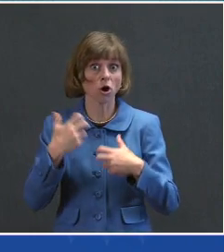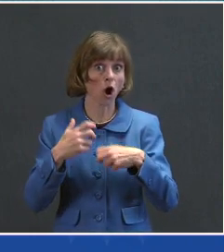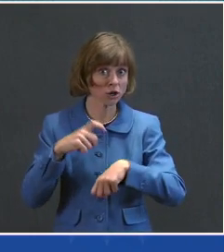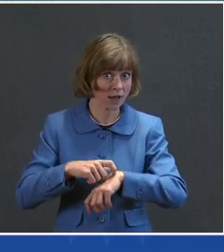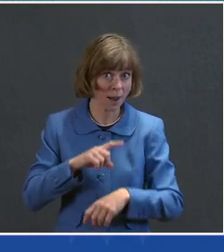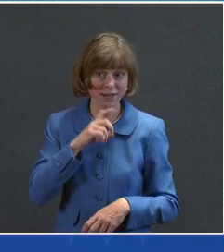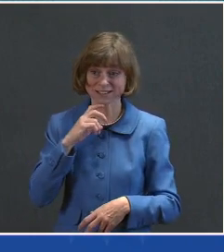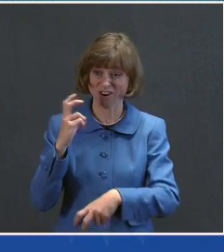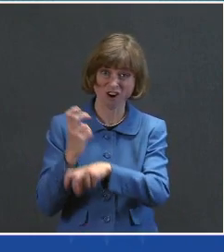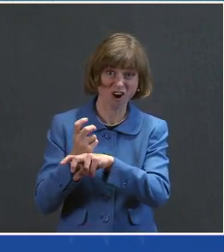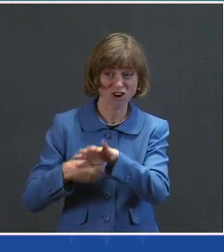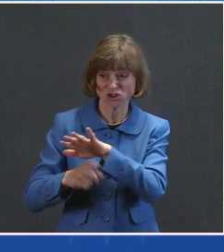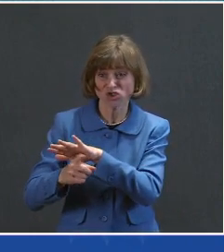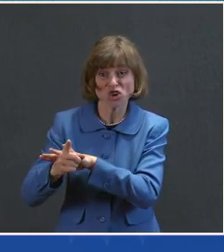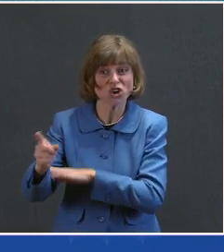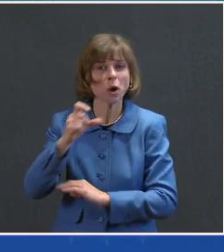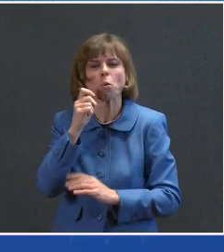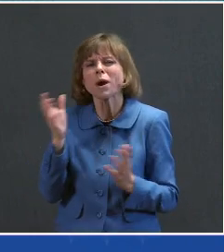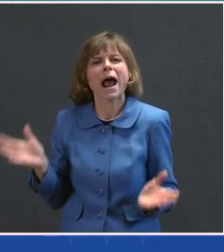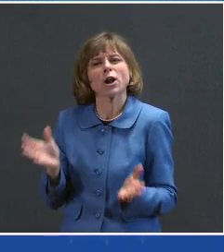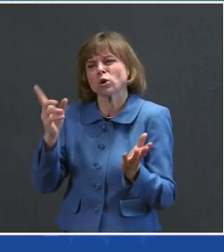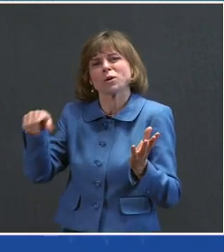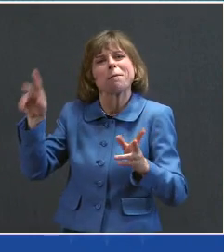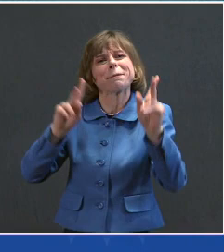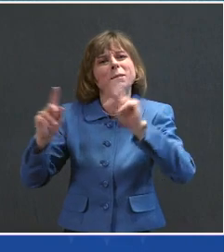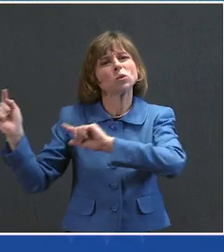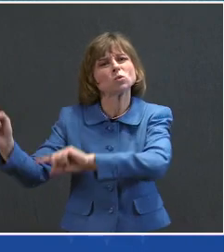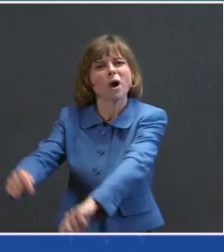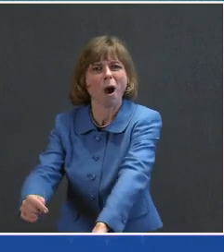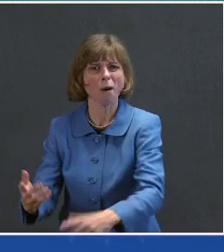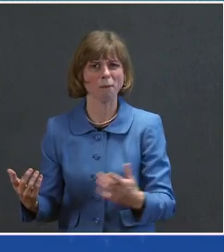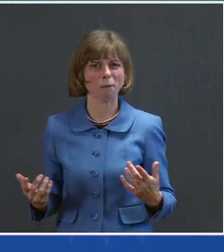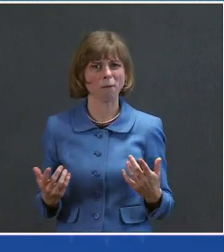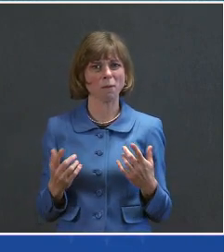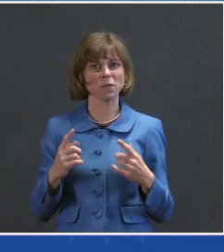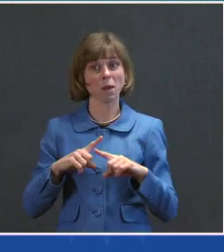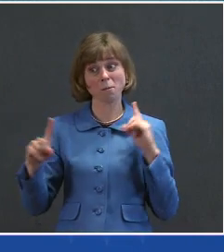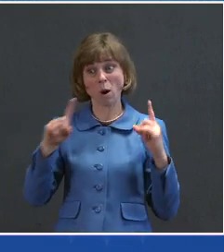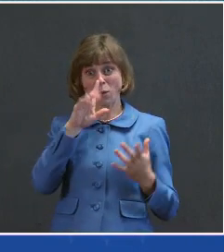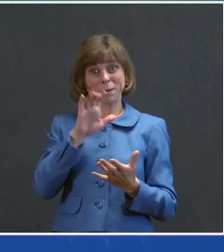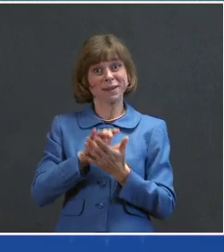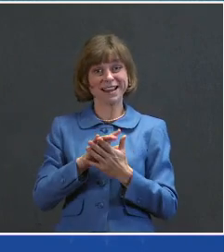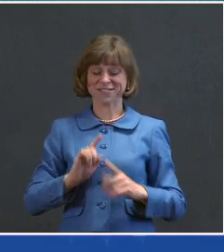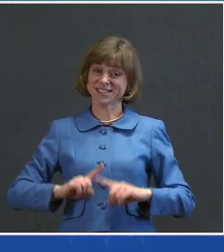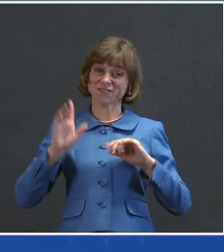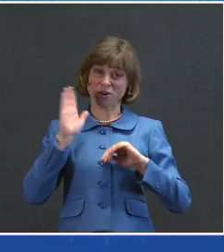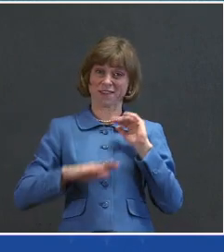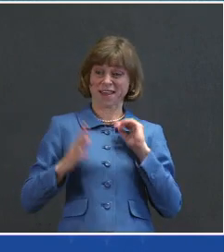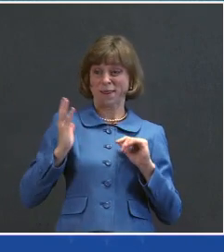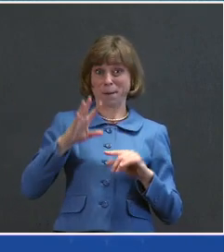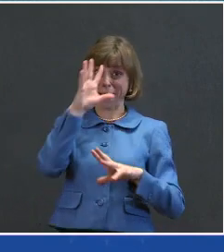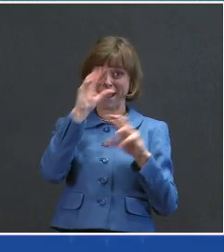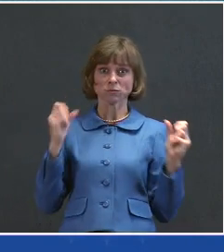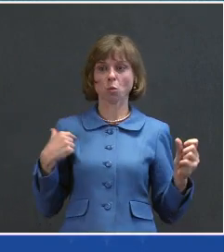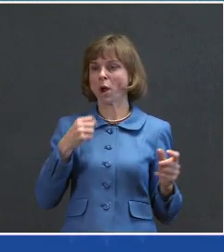We are not encouraging people to come, but we also believe, differently from the past administration, that we are not going to turn away kids who are under 18.